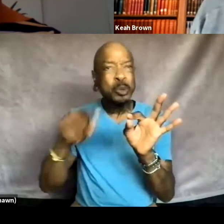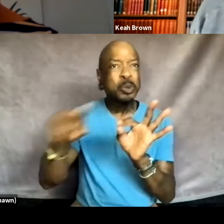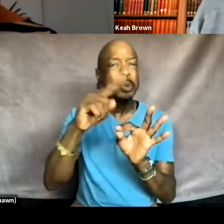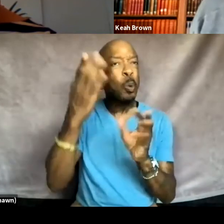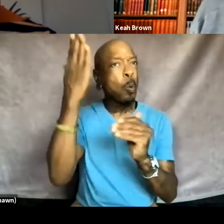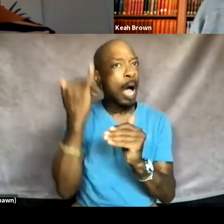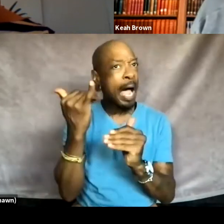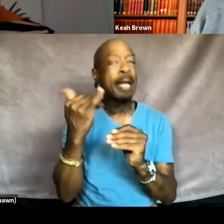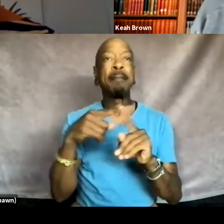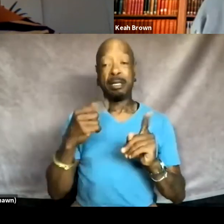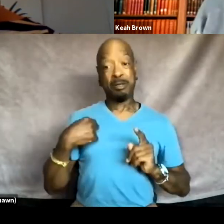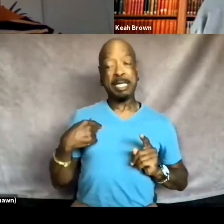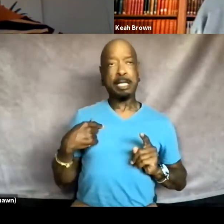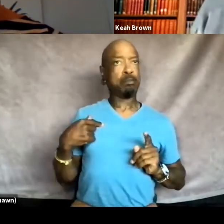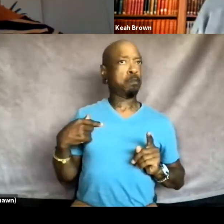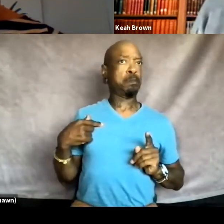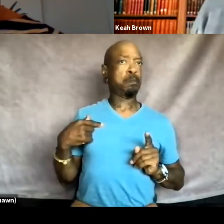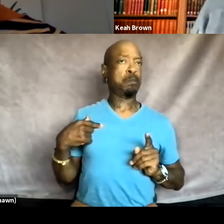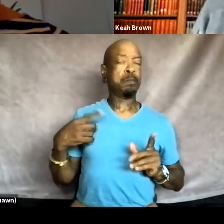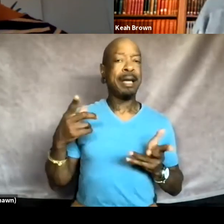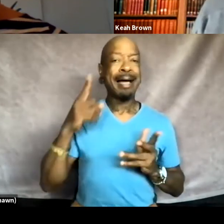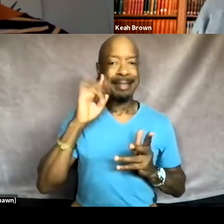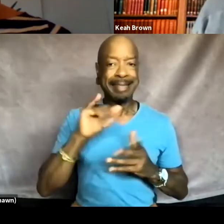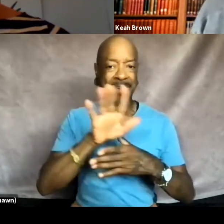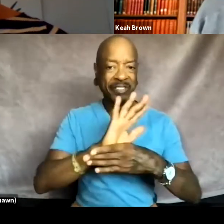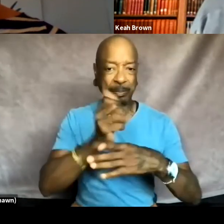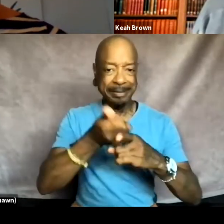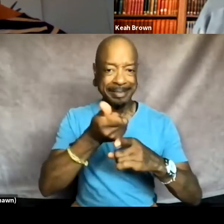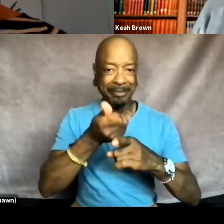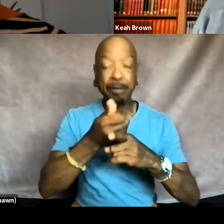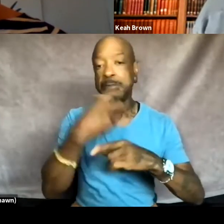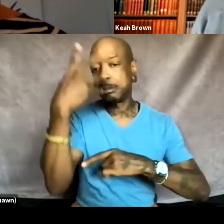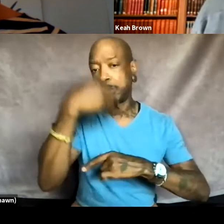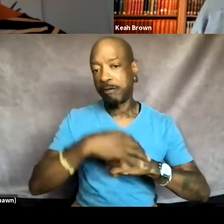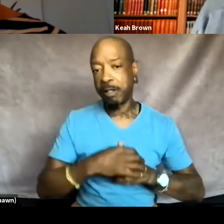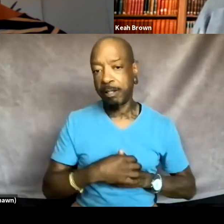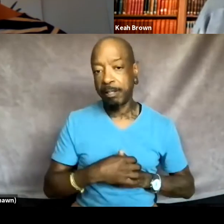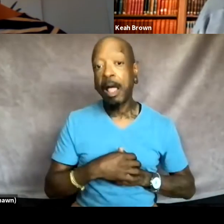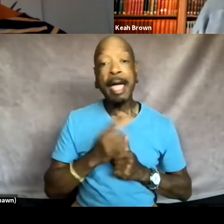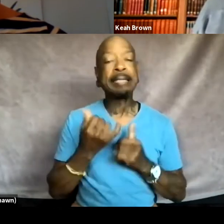meant nothing because I think the film itself was as beautiful and as important as it was,